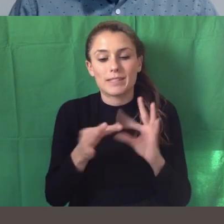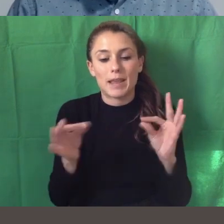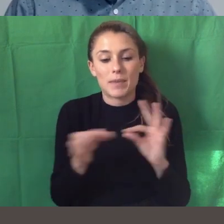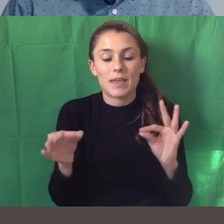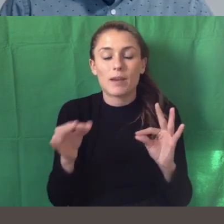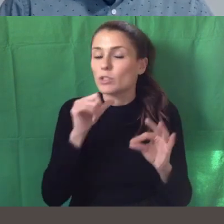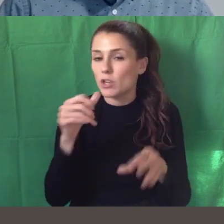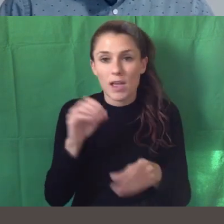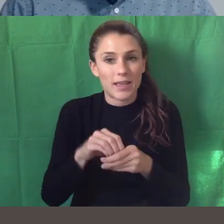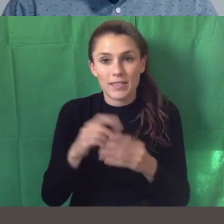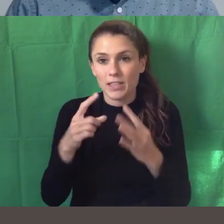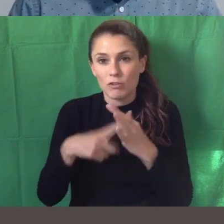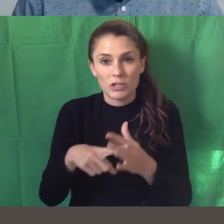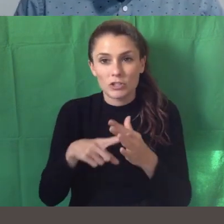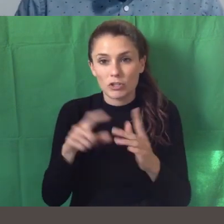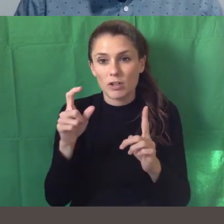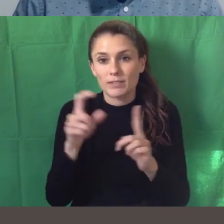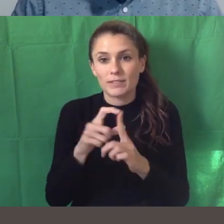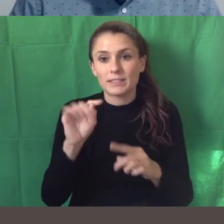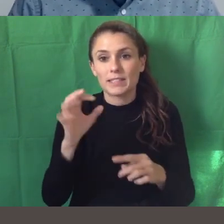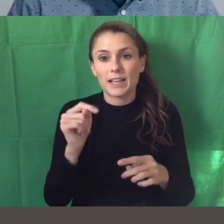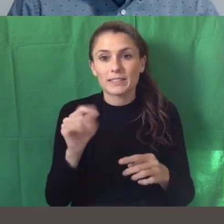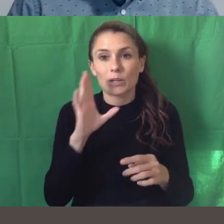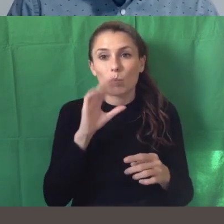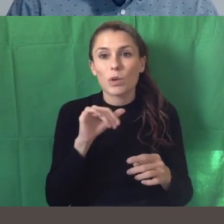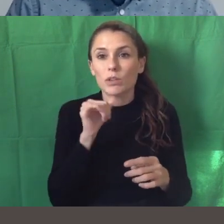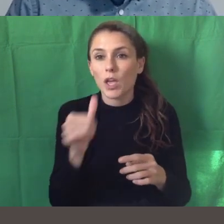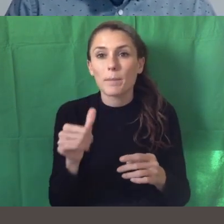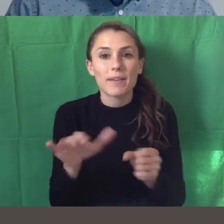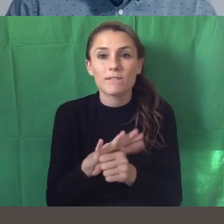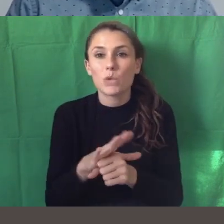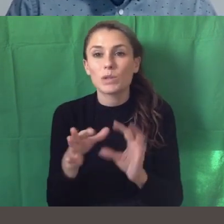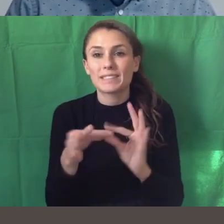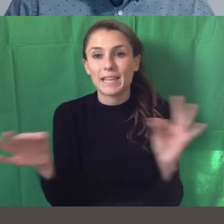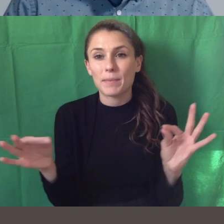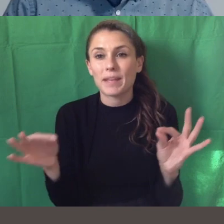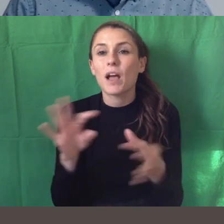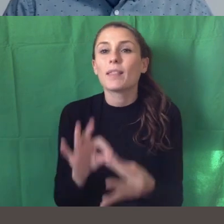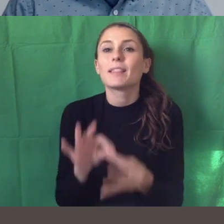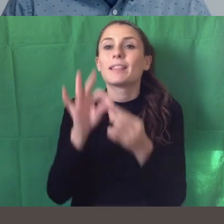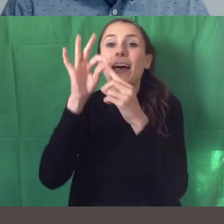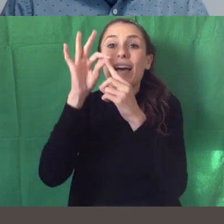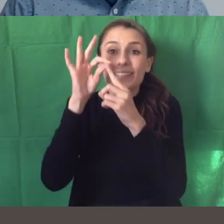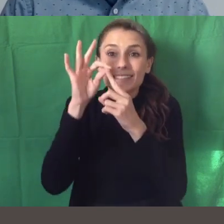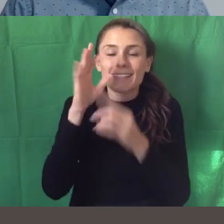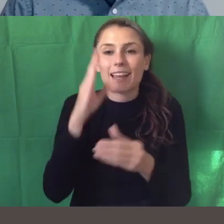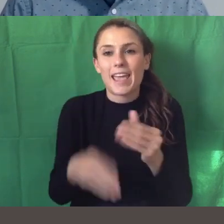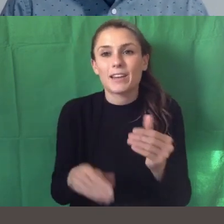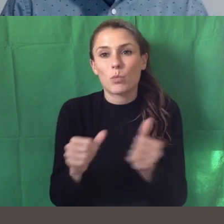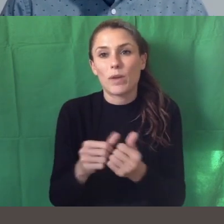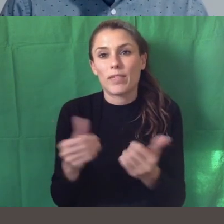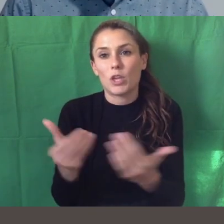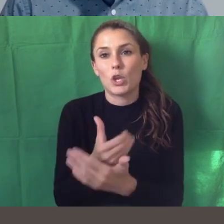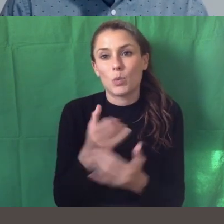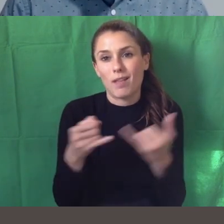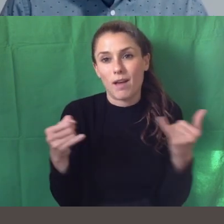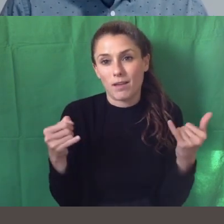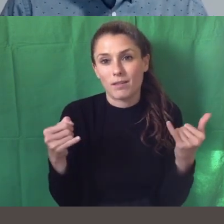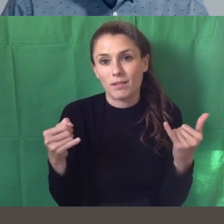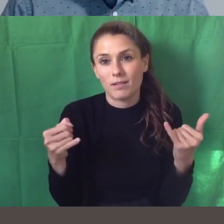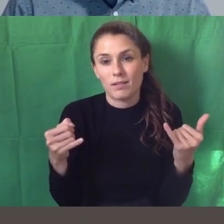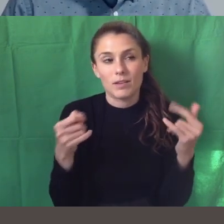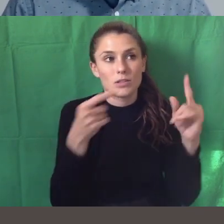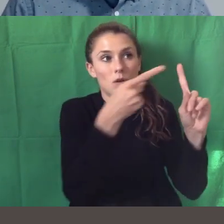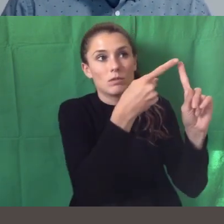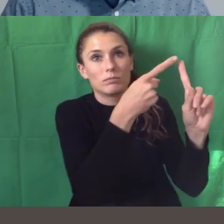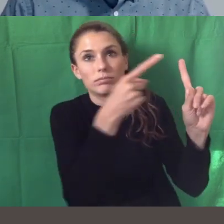It had to do this because it would not be a complete statement unless it ended in a new line.